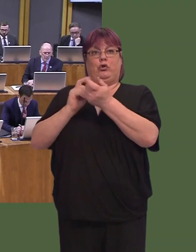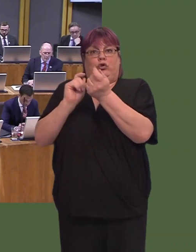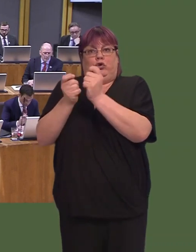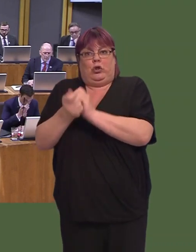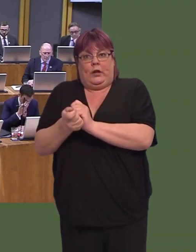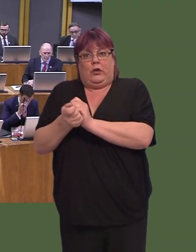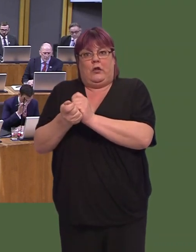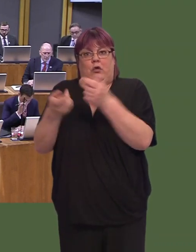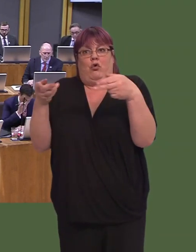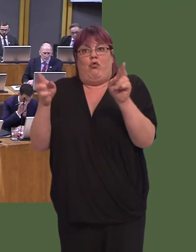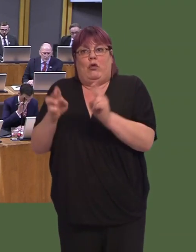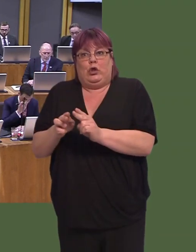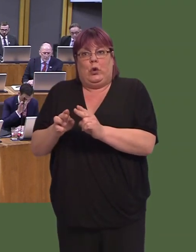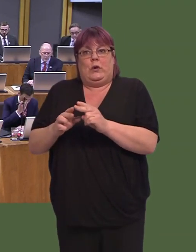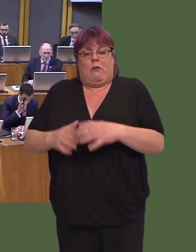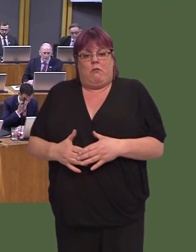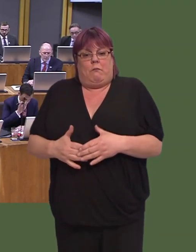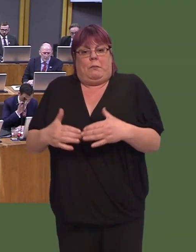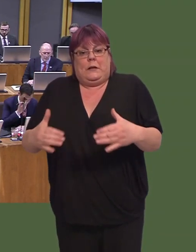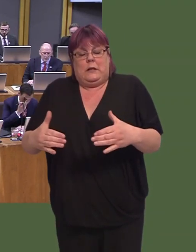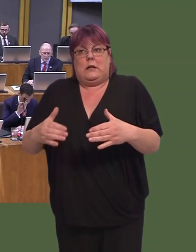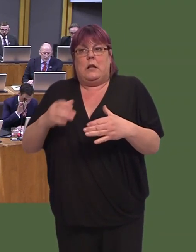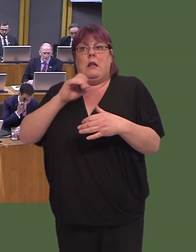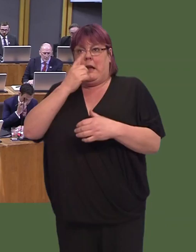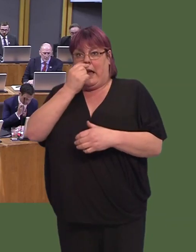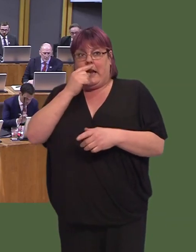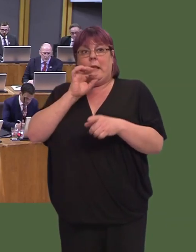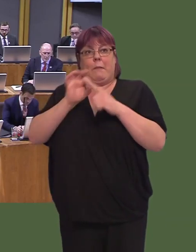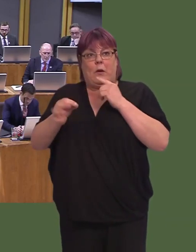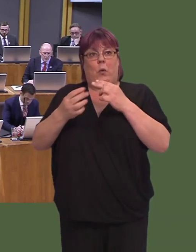for example, growing obesity levels in children.